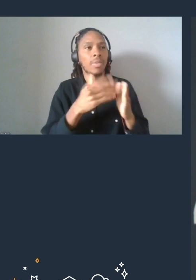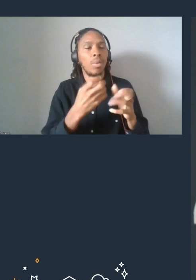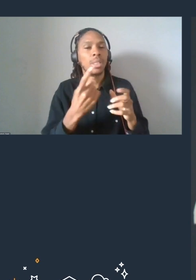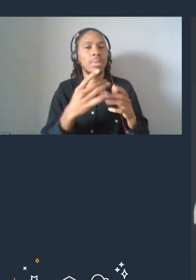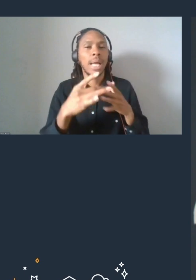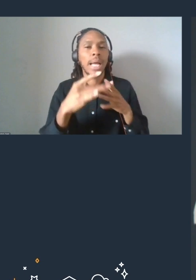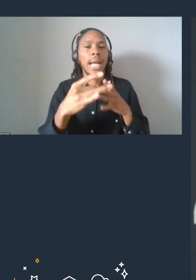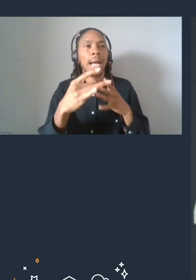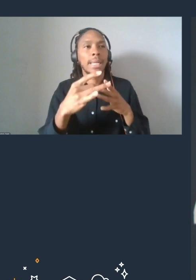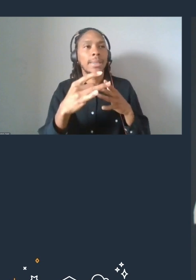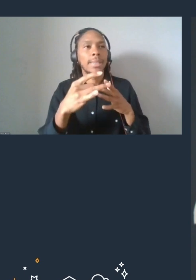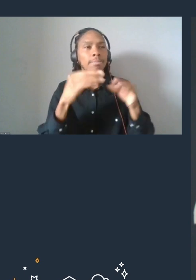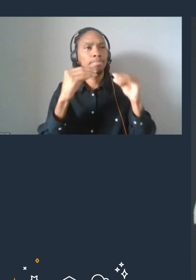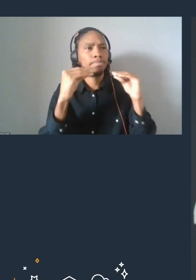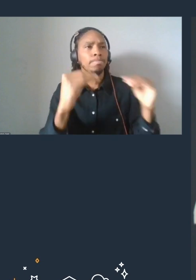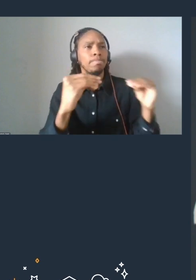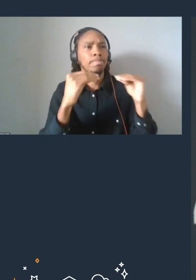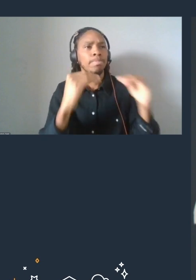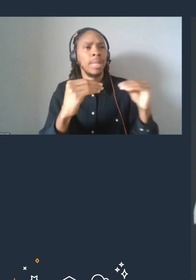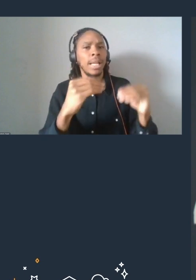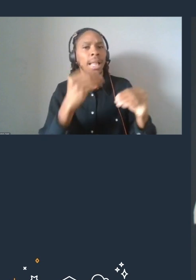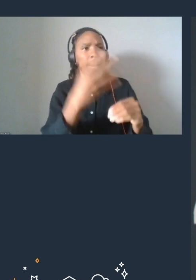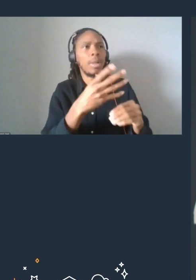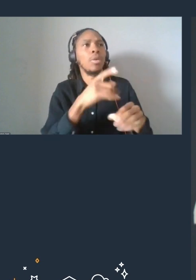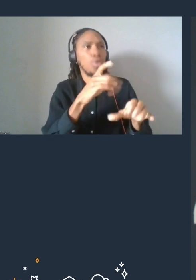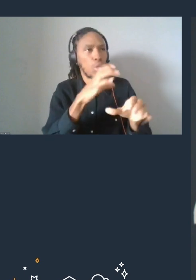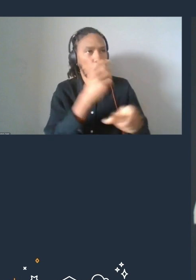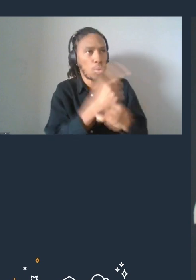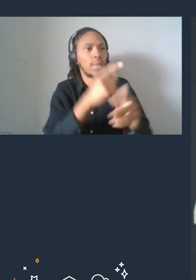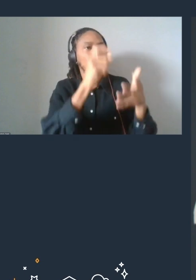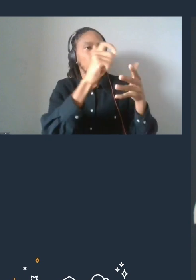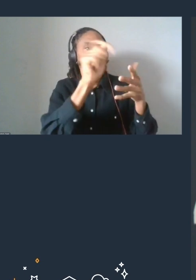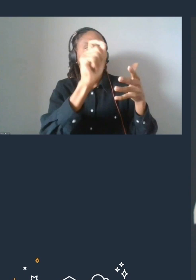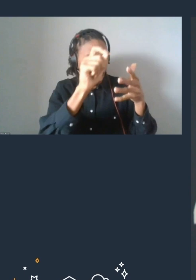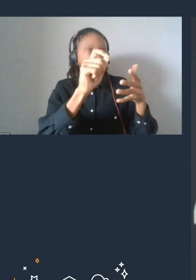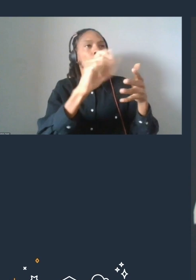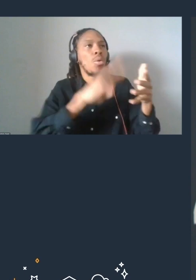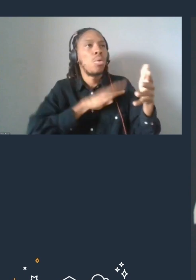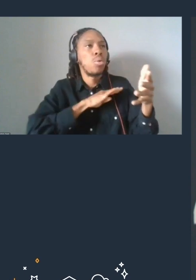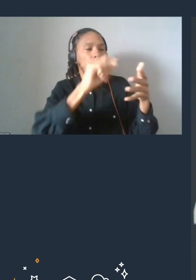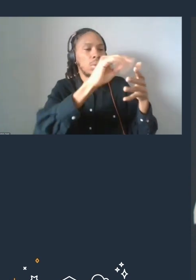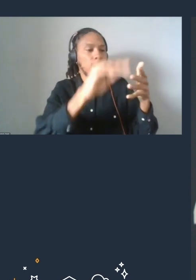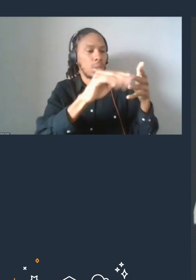that they're moving along the right way, right? So that's why we decided to offer this feature